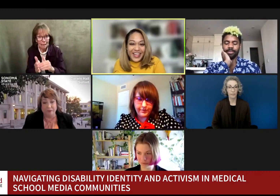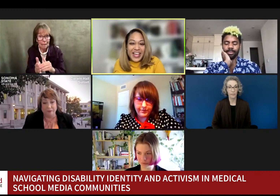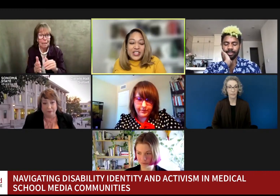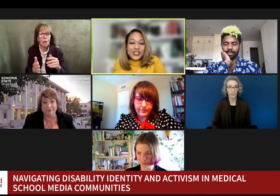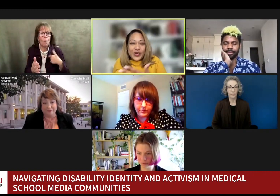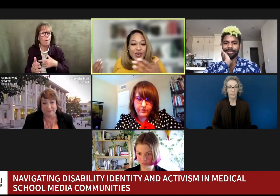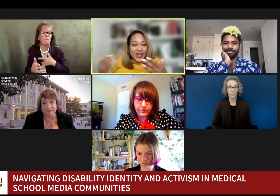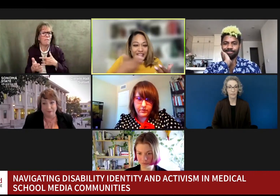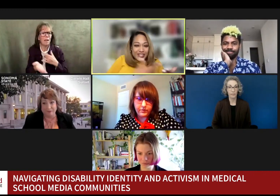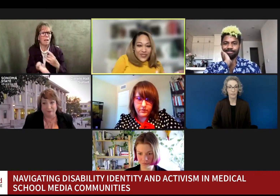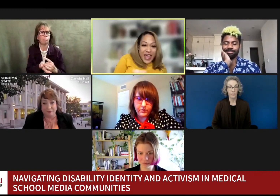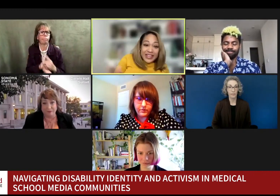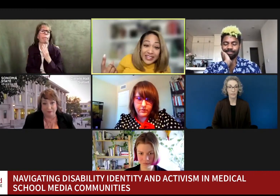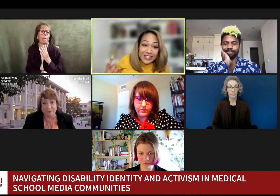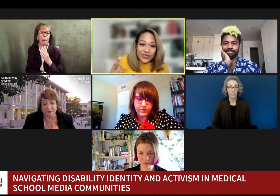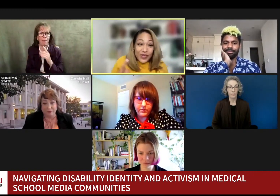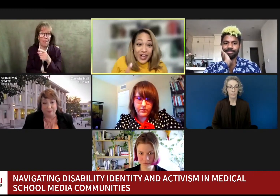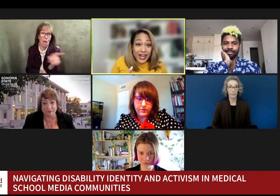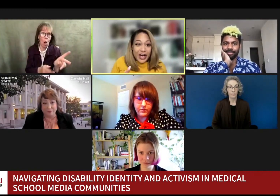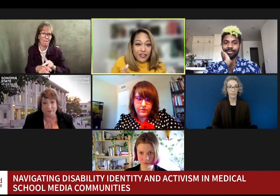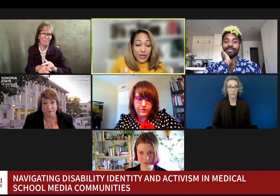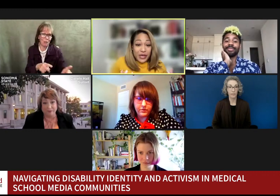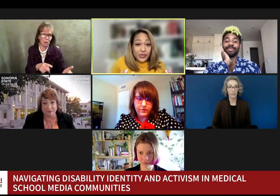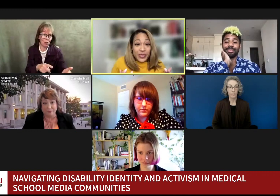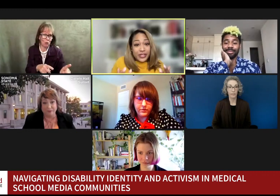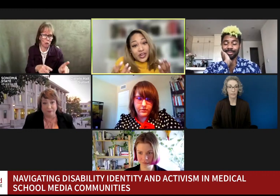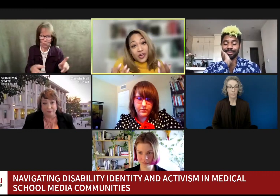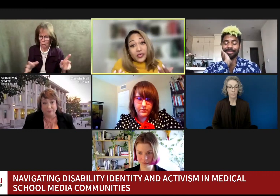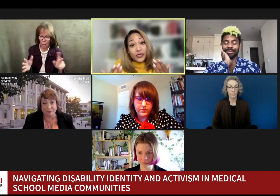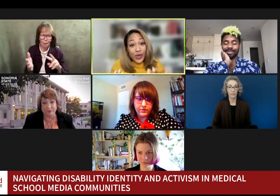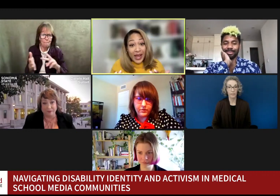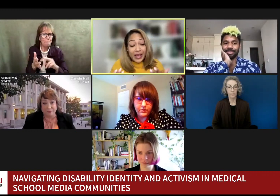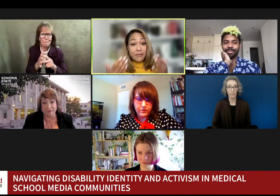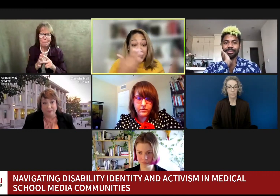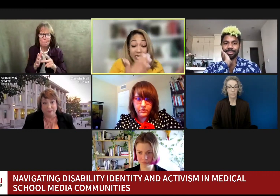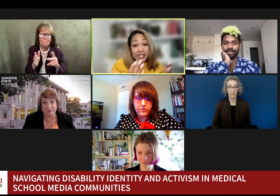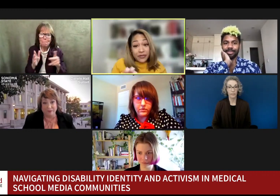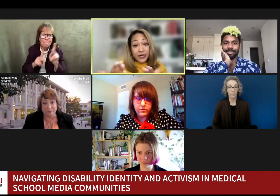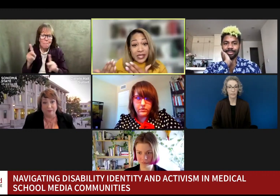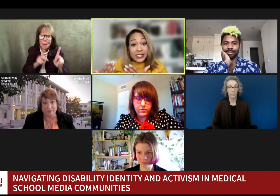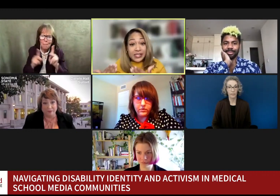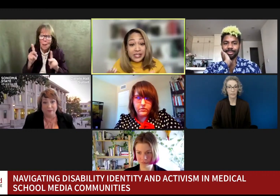[LAUGH] So this endless ring of people being turned away in many different